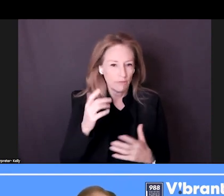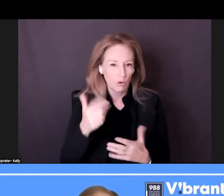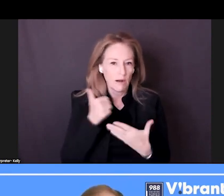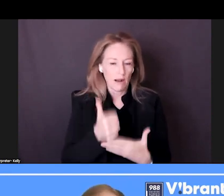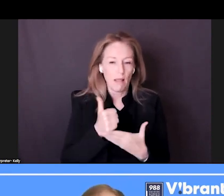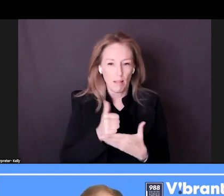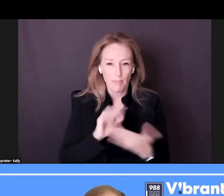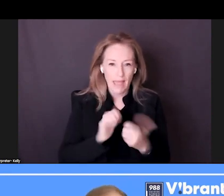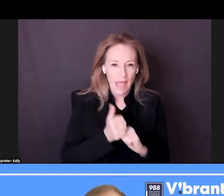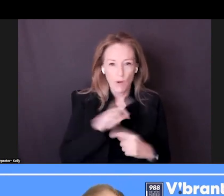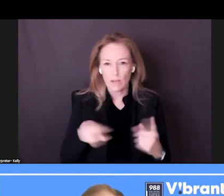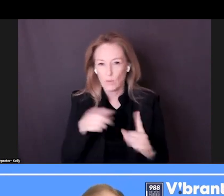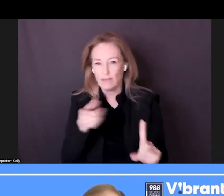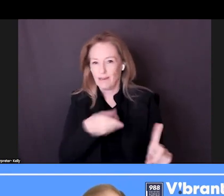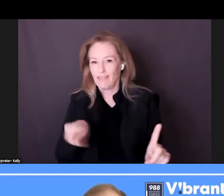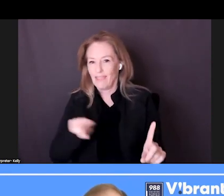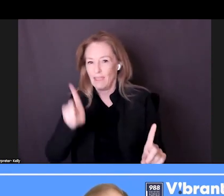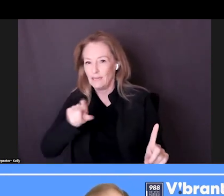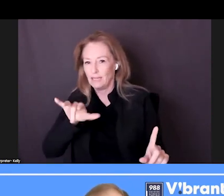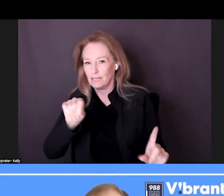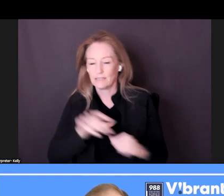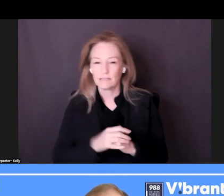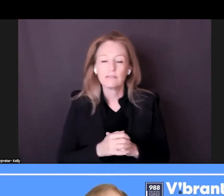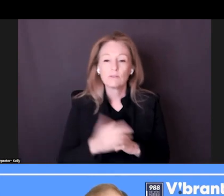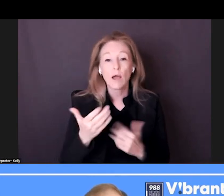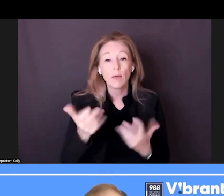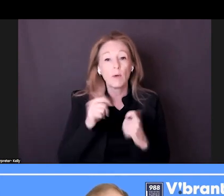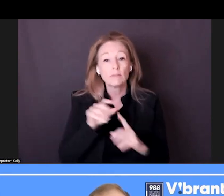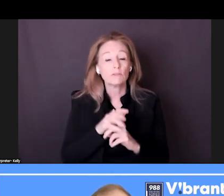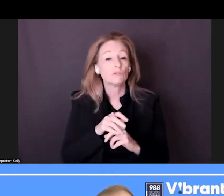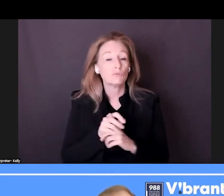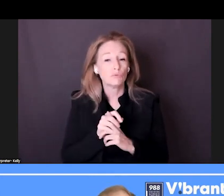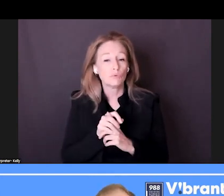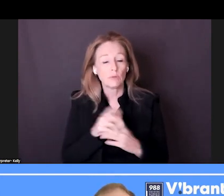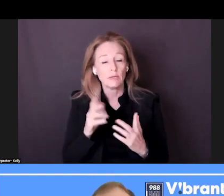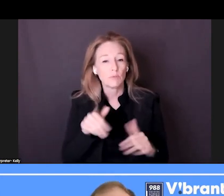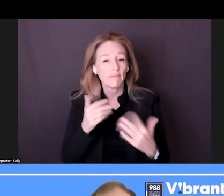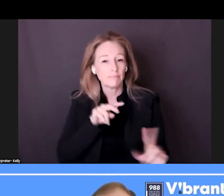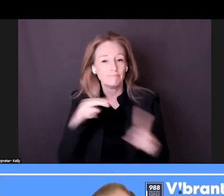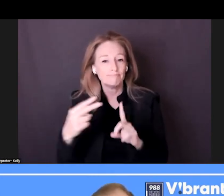TODAY TO REFLECT ON TIA'S PRESENTATION. IT IS SCRATCHING THE SERVICE ON WHAT WE ARE